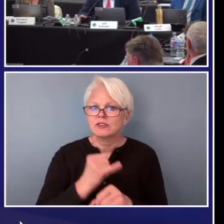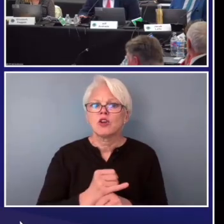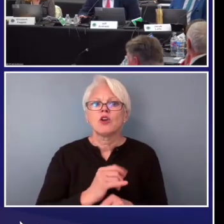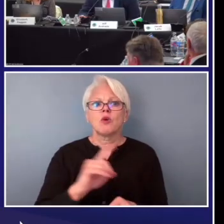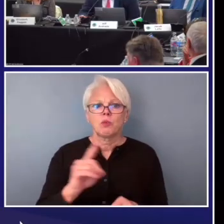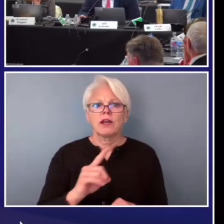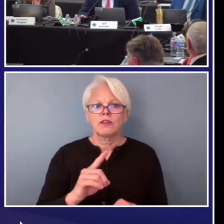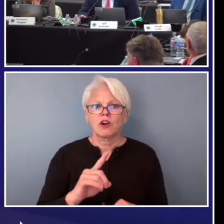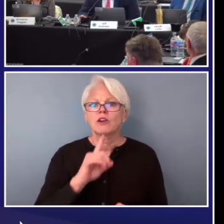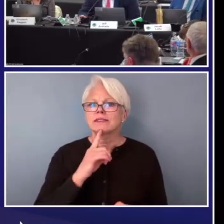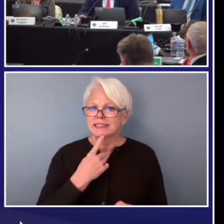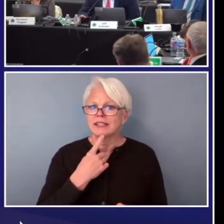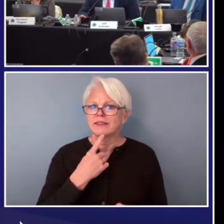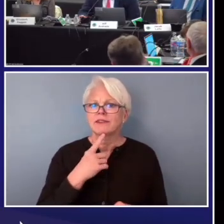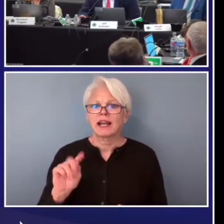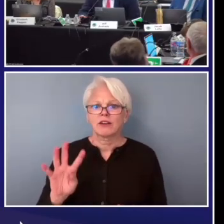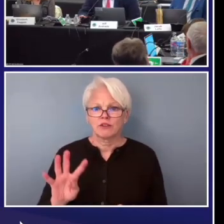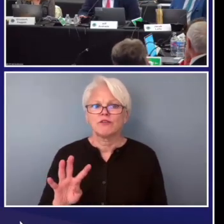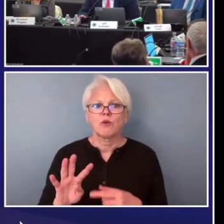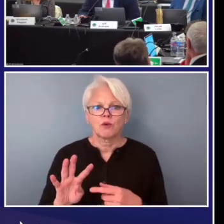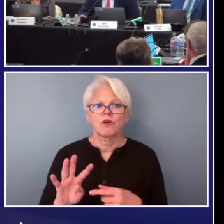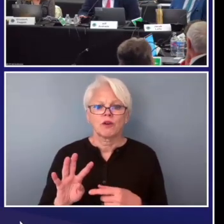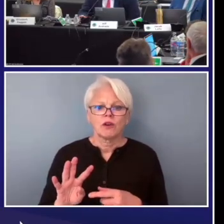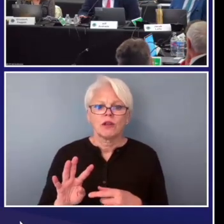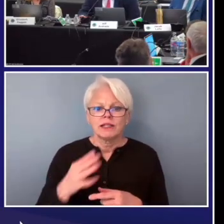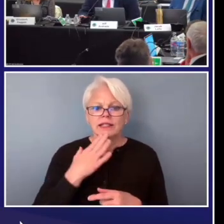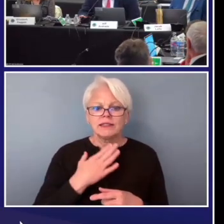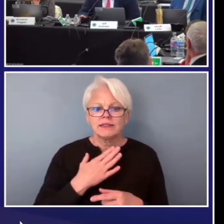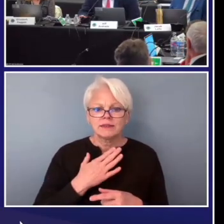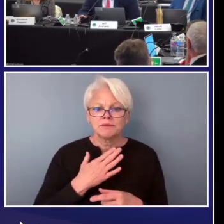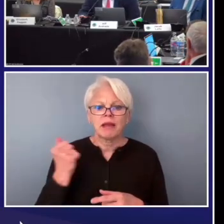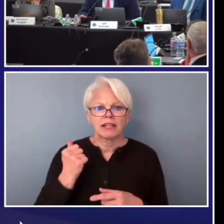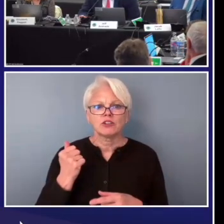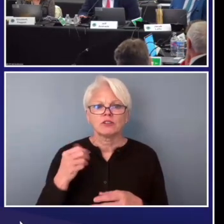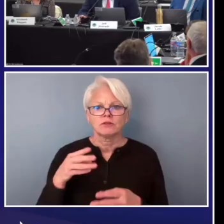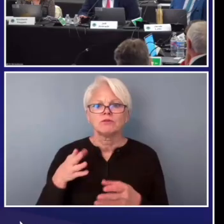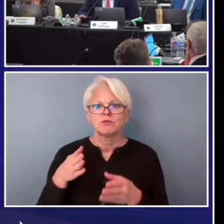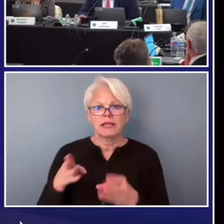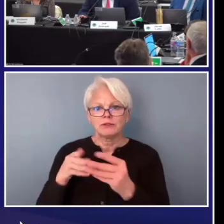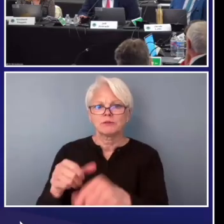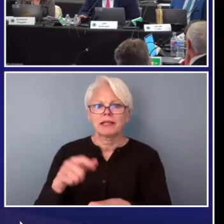four, um, is probably better spent than, um, when there is any federal funds at risk.